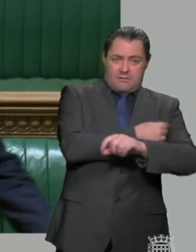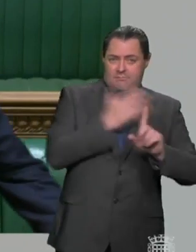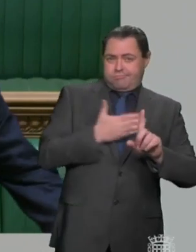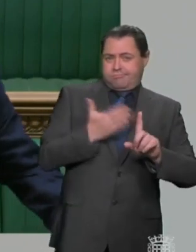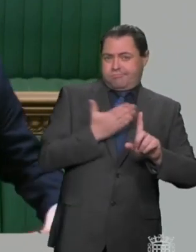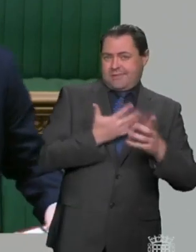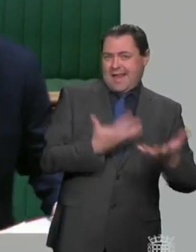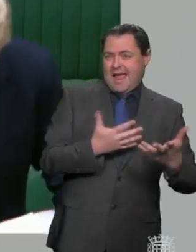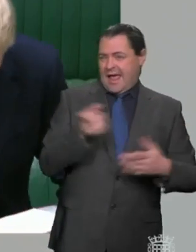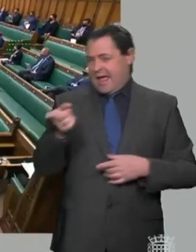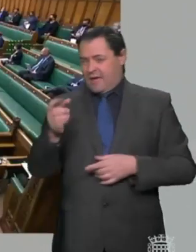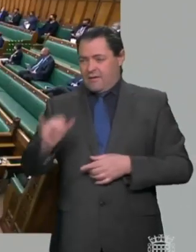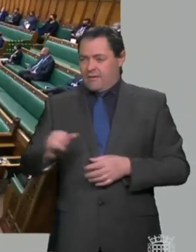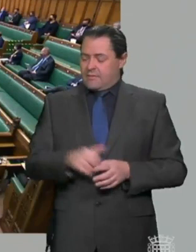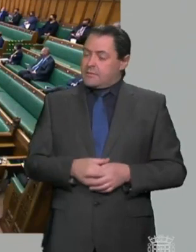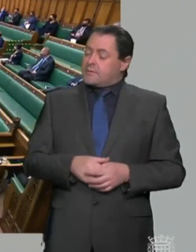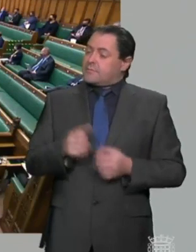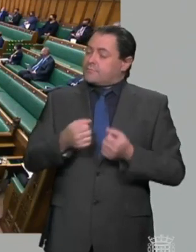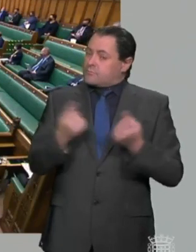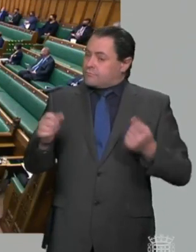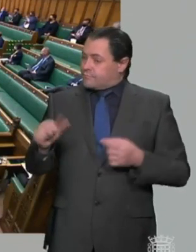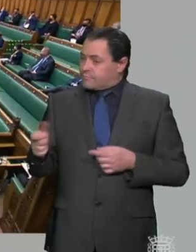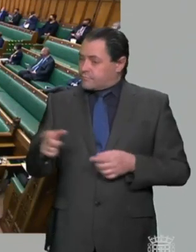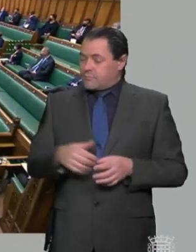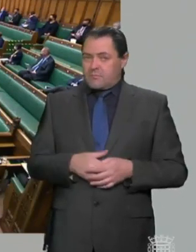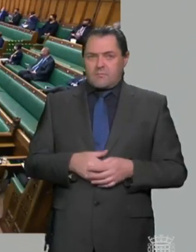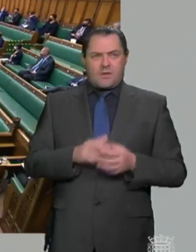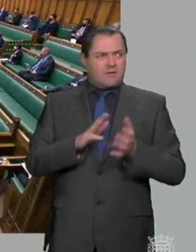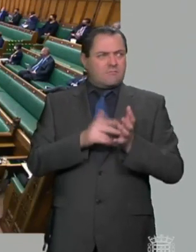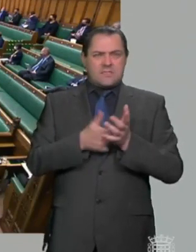Keir Starmer It is not me giving evidence